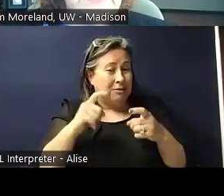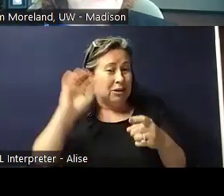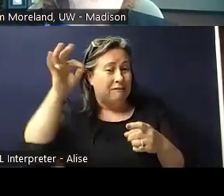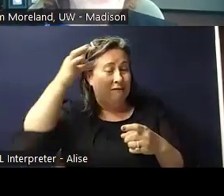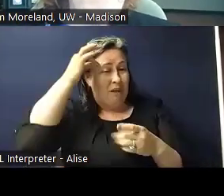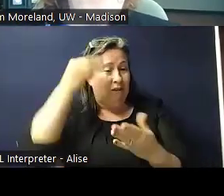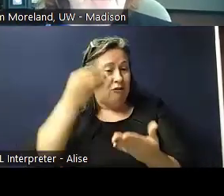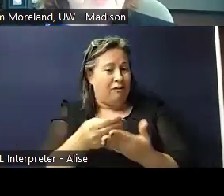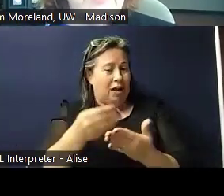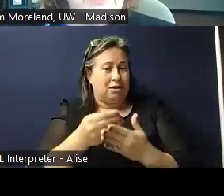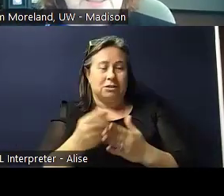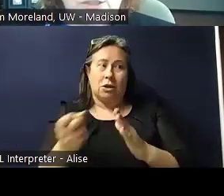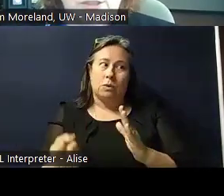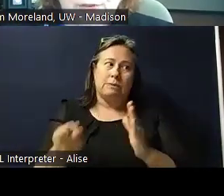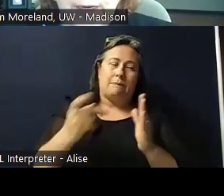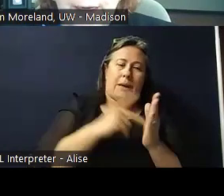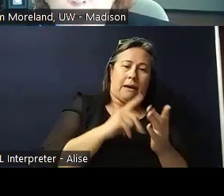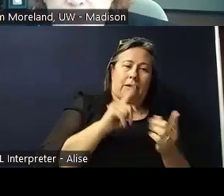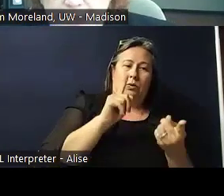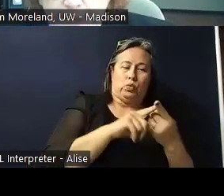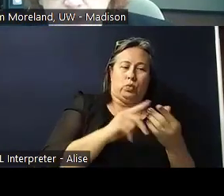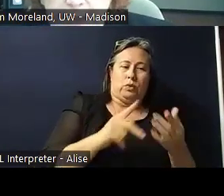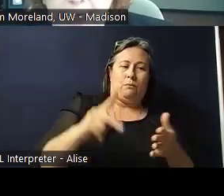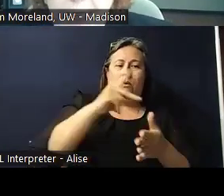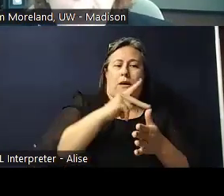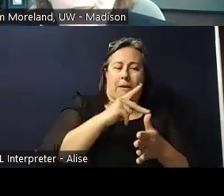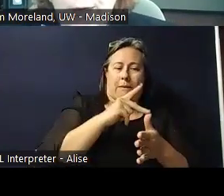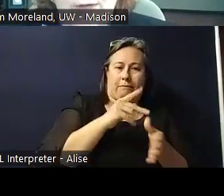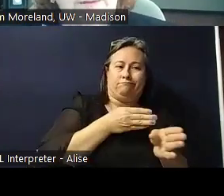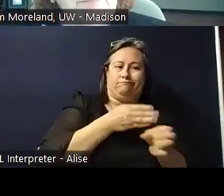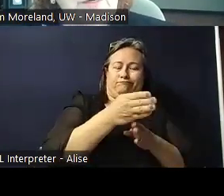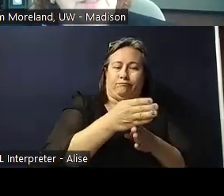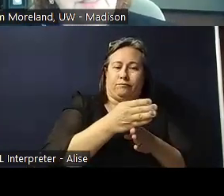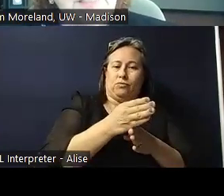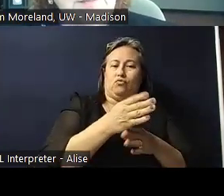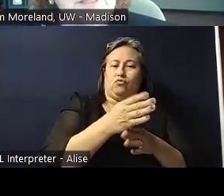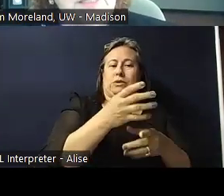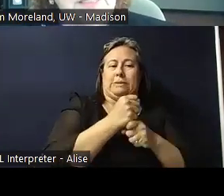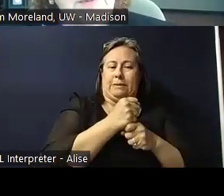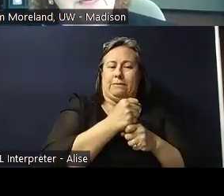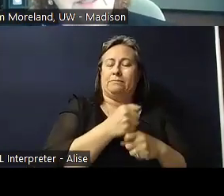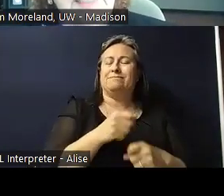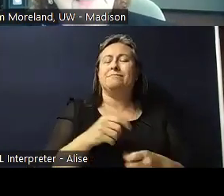leads right back to the prime recipient, so those systems need to be in place,